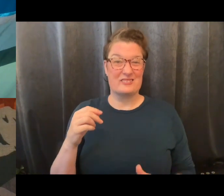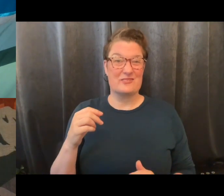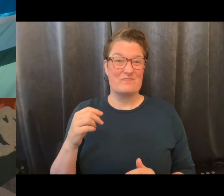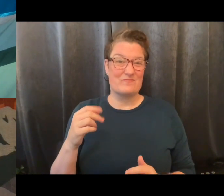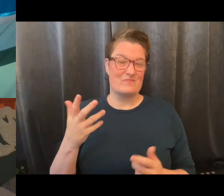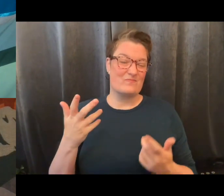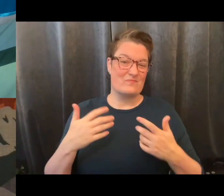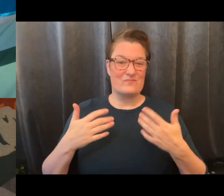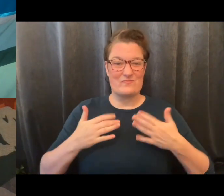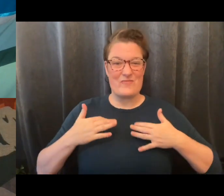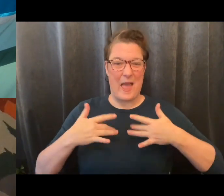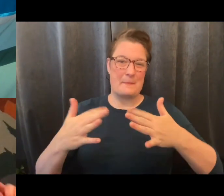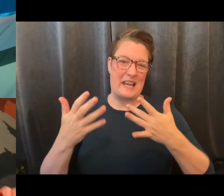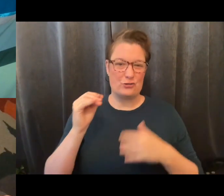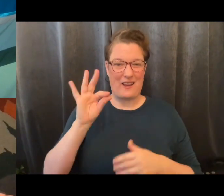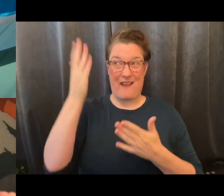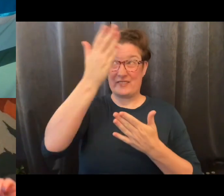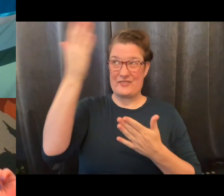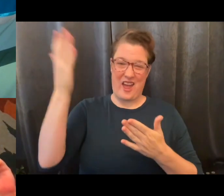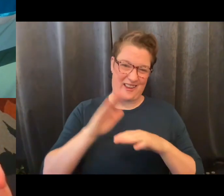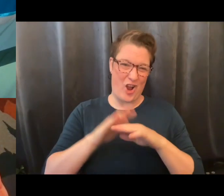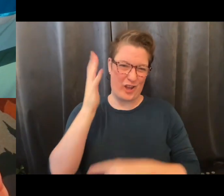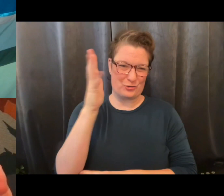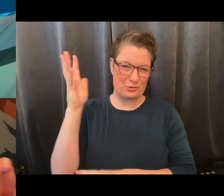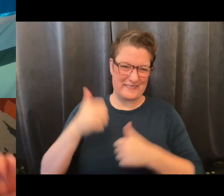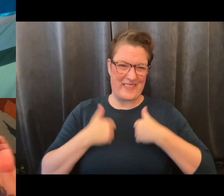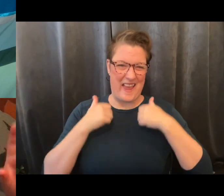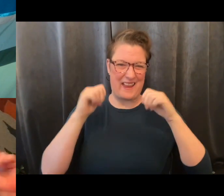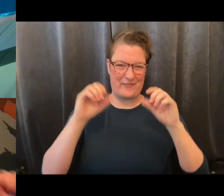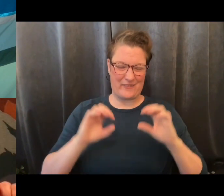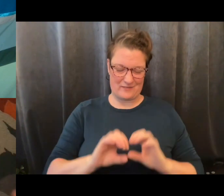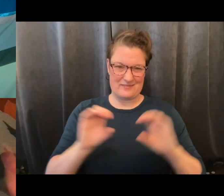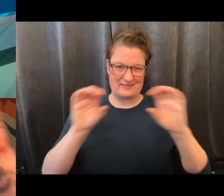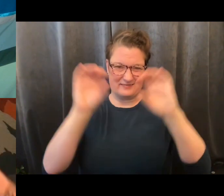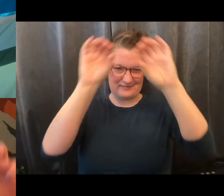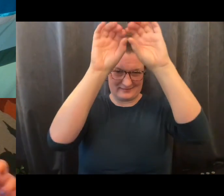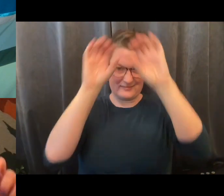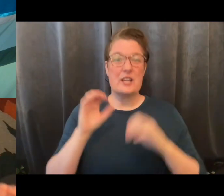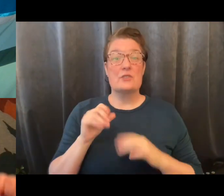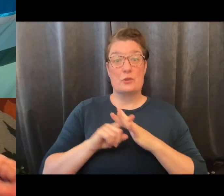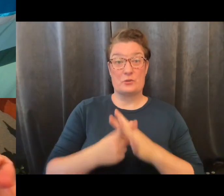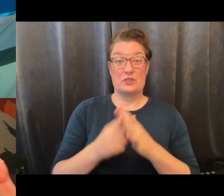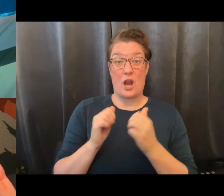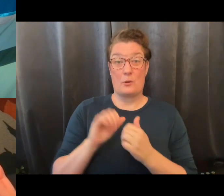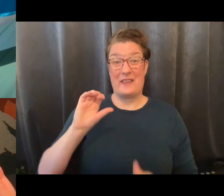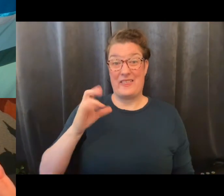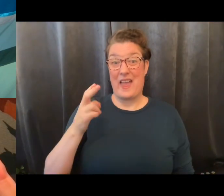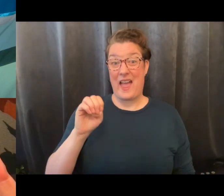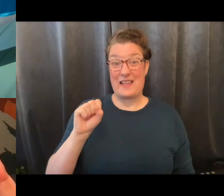the divine, So that we start the Omer period with Chesed, which is, um, heart